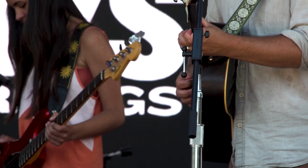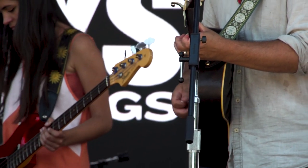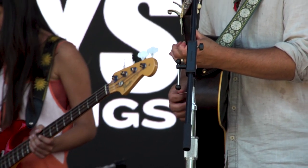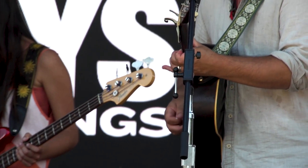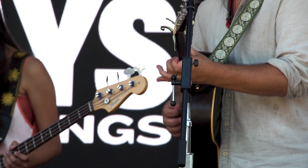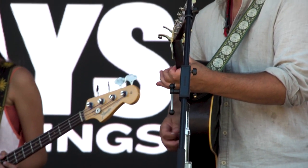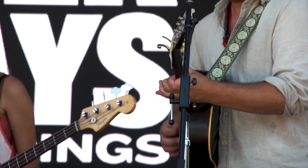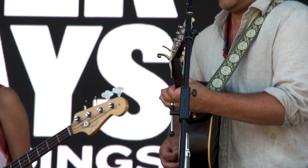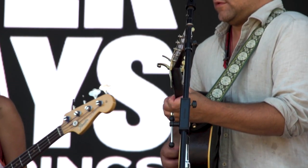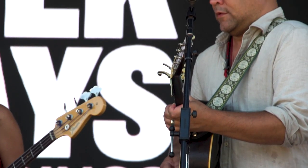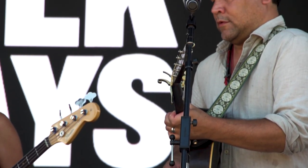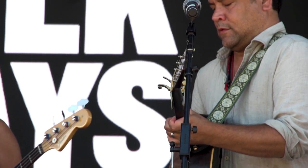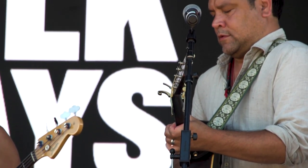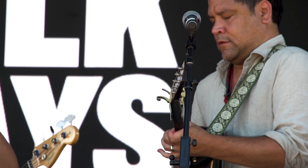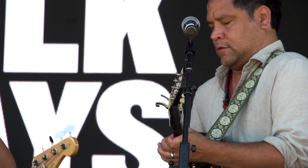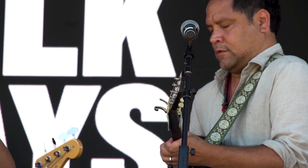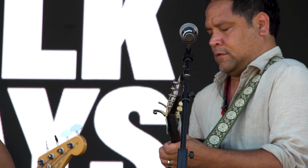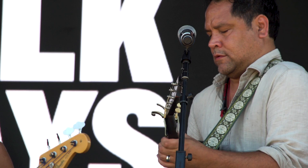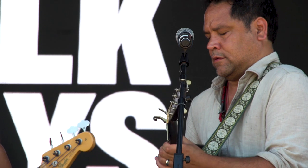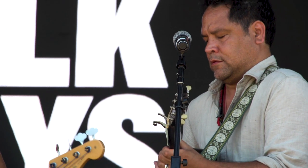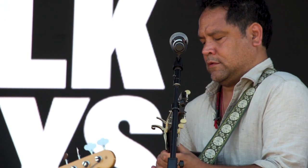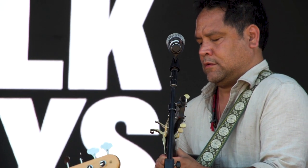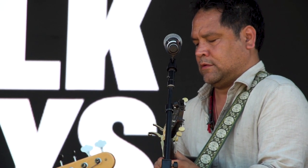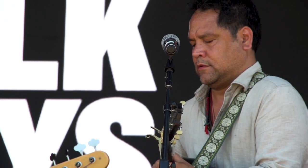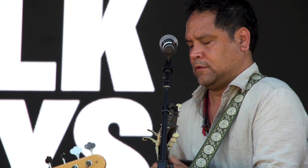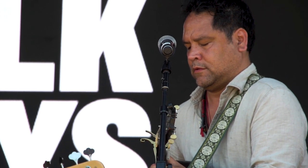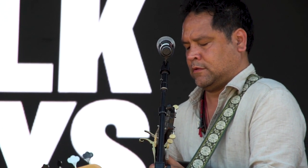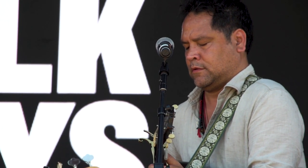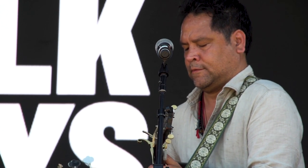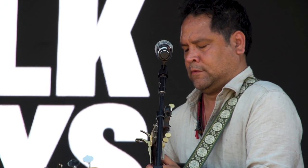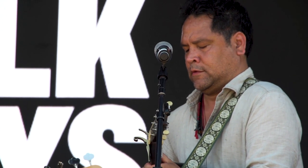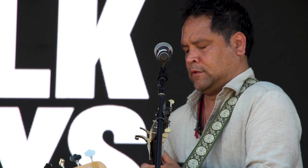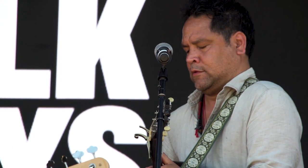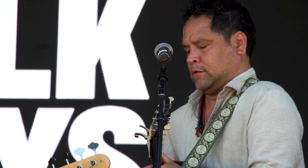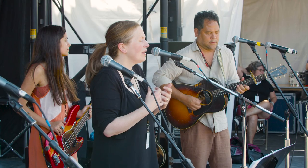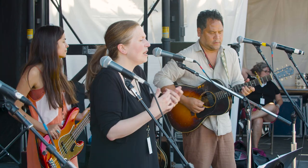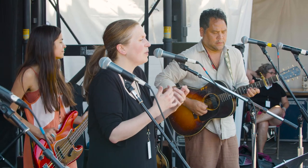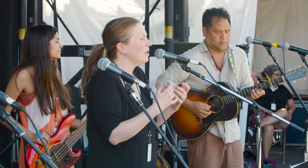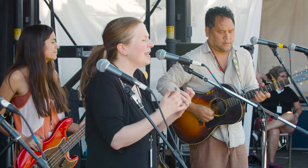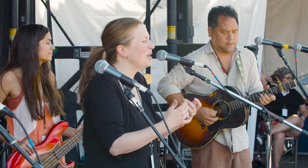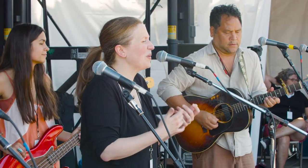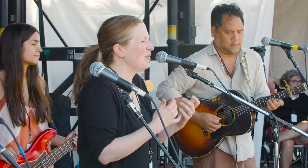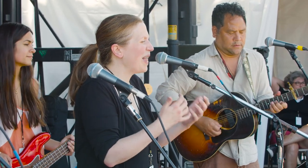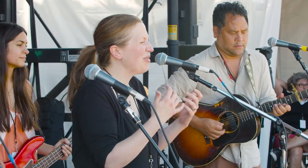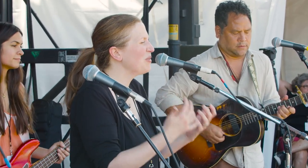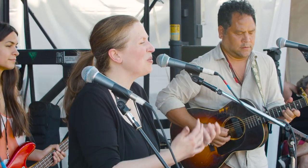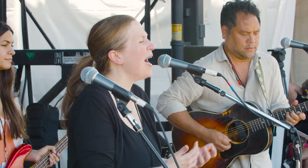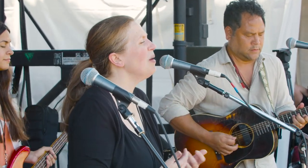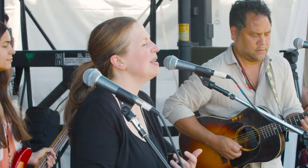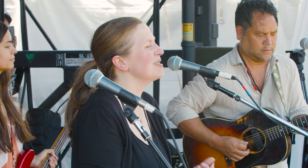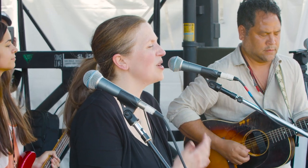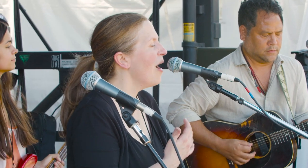Little bird, little bird, fly through my window